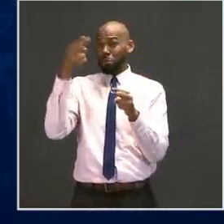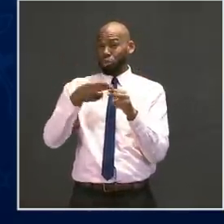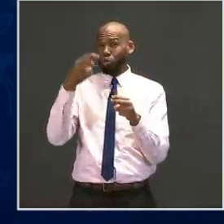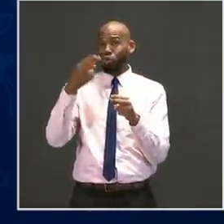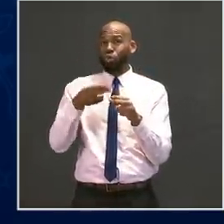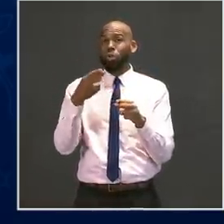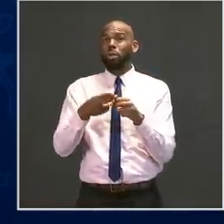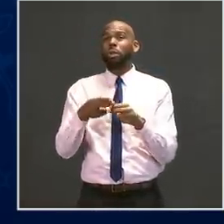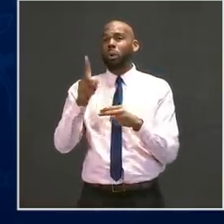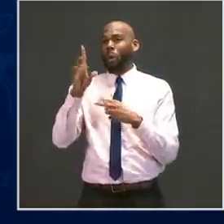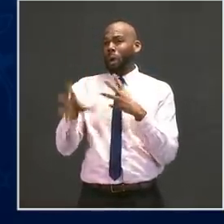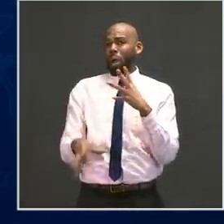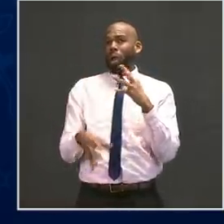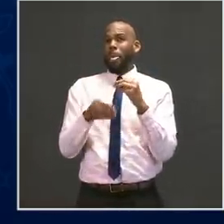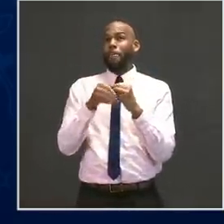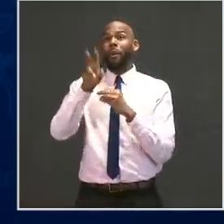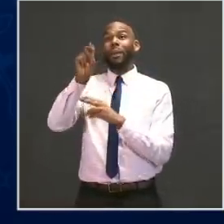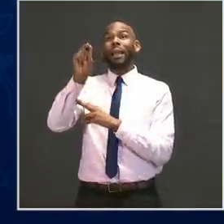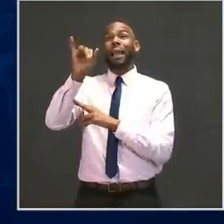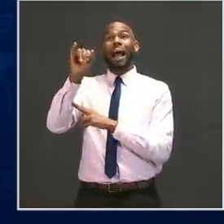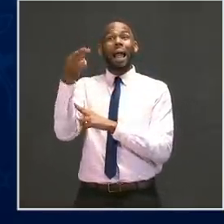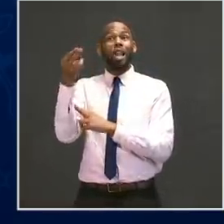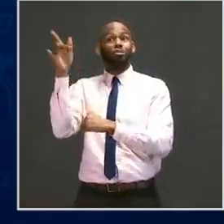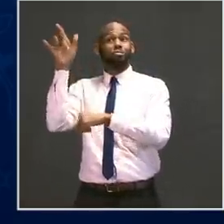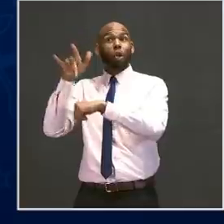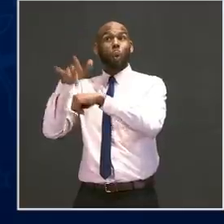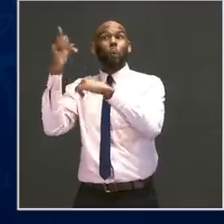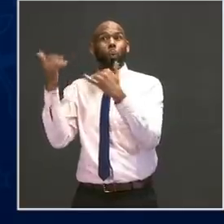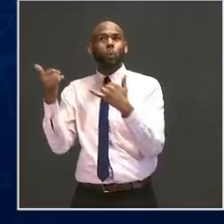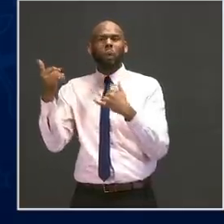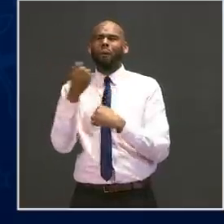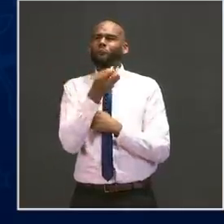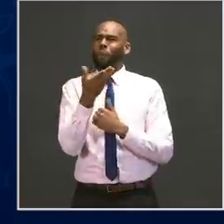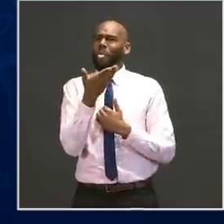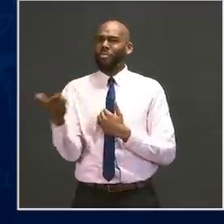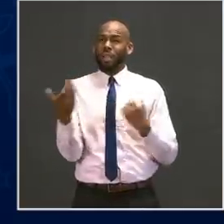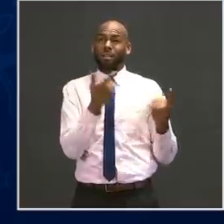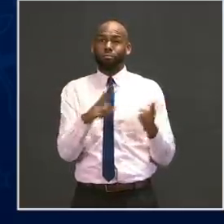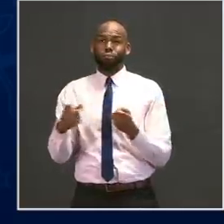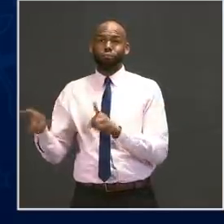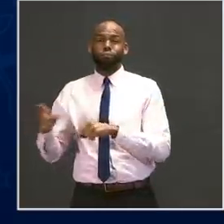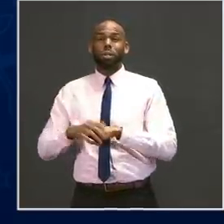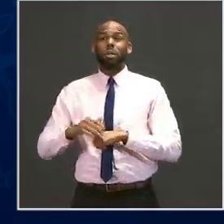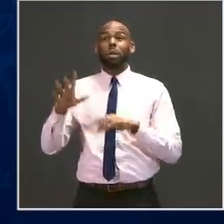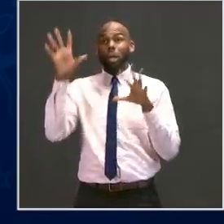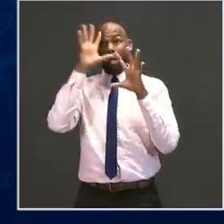on the trip to the NIH today. I told you there were a few things going on. As the President has said many times,